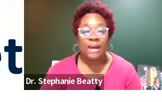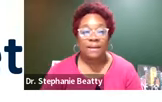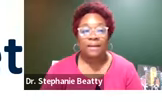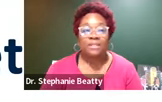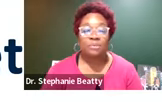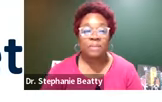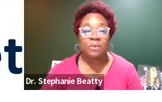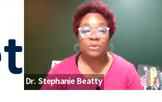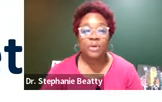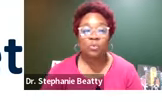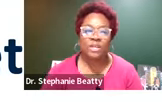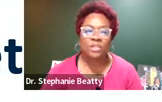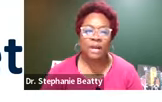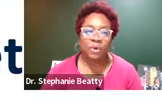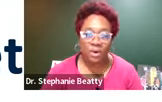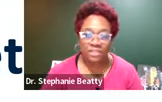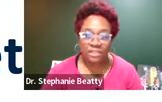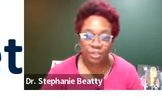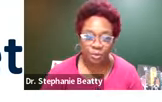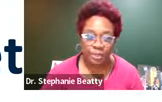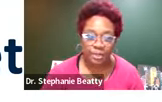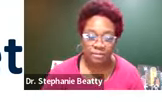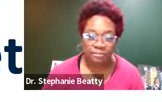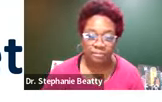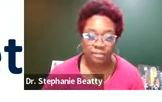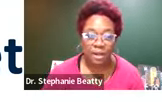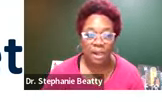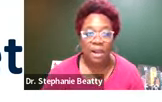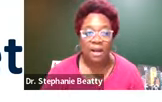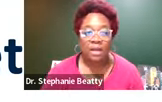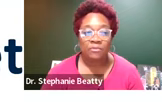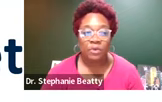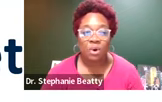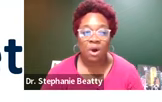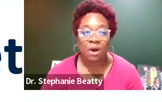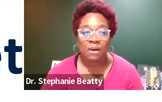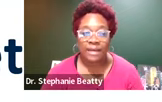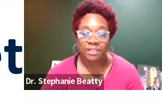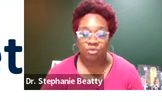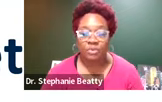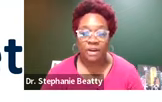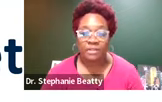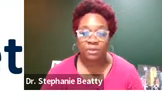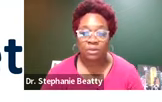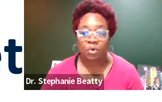All right, so you may be wondering, when should I request an interpreter? If you are a supervisor